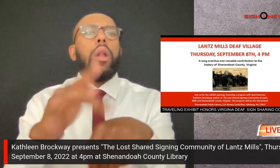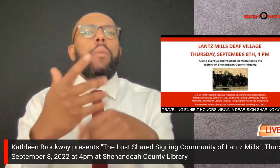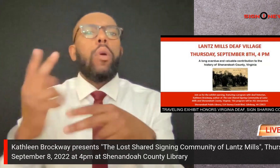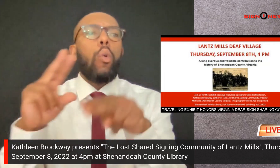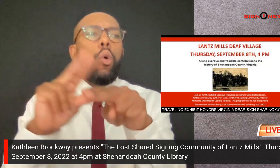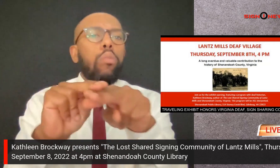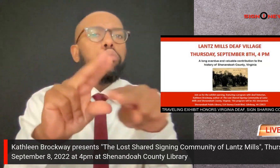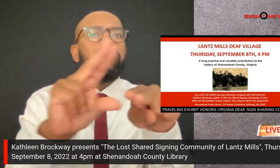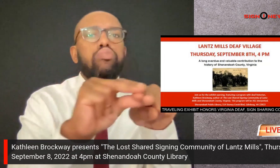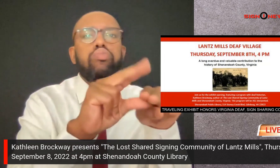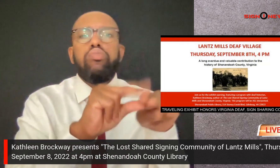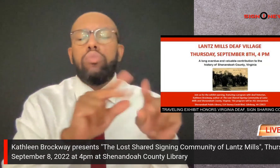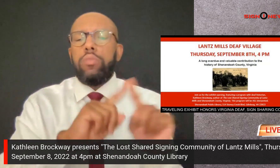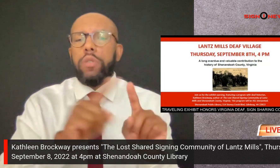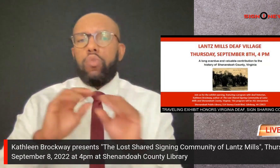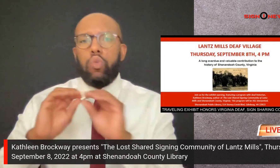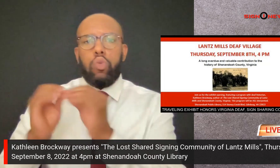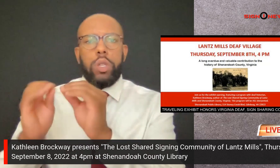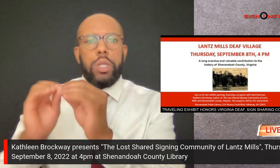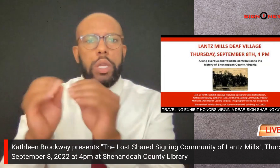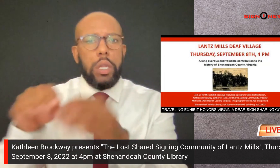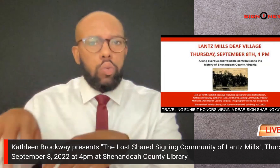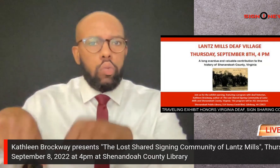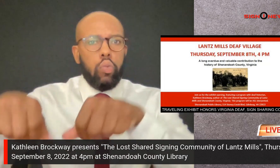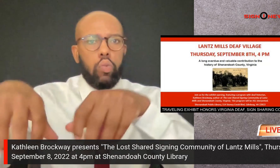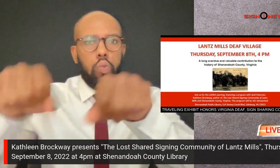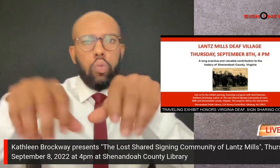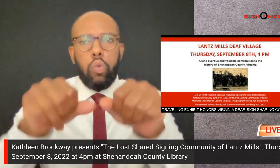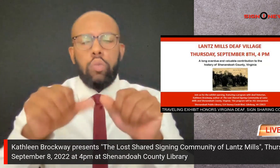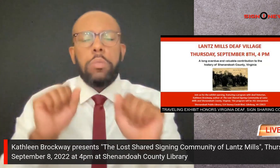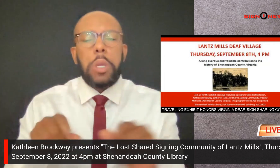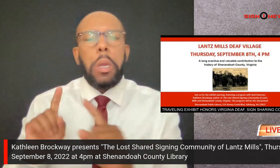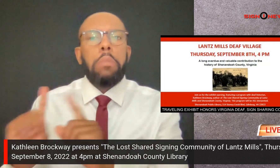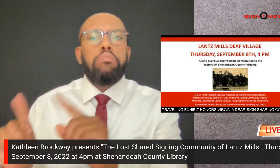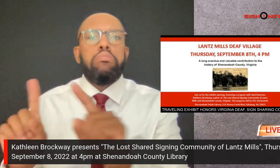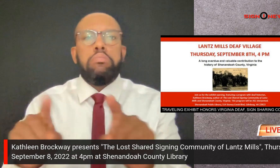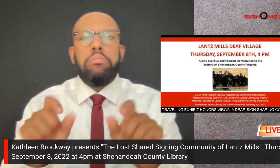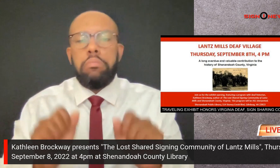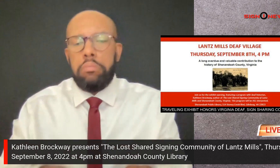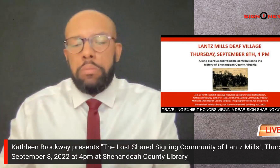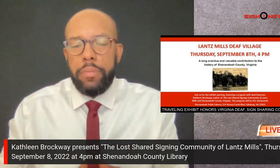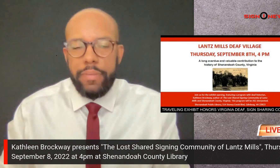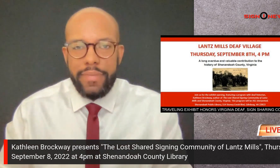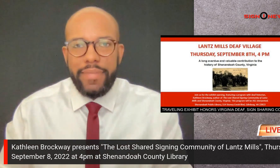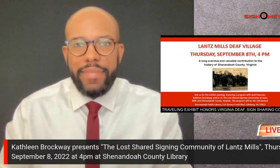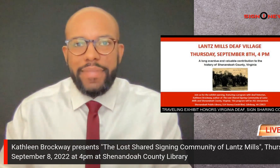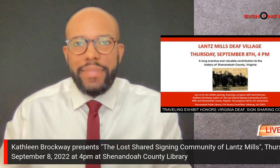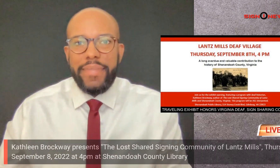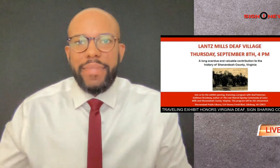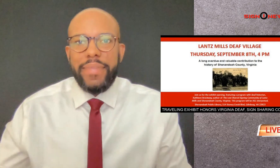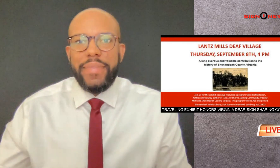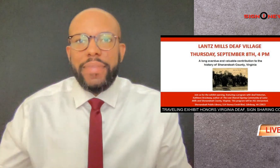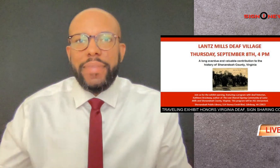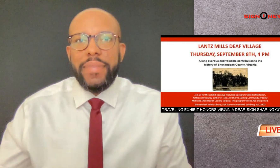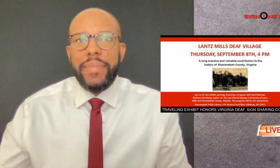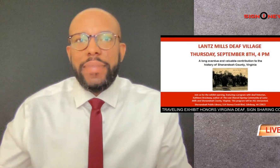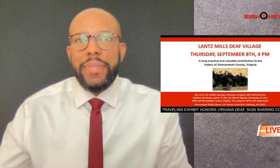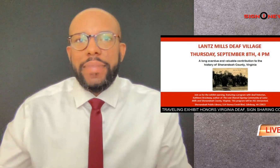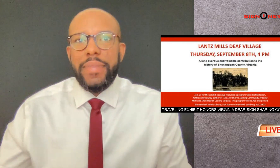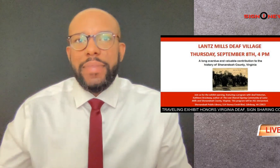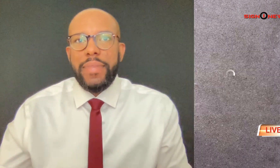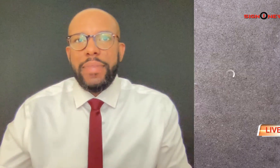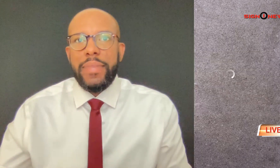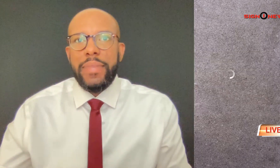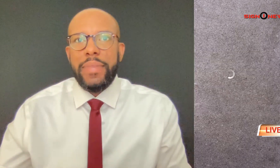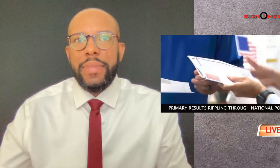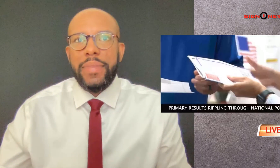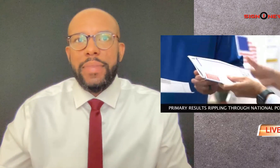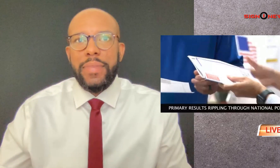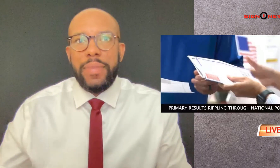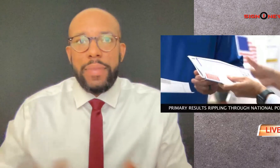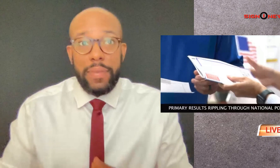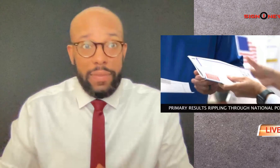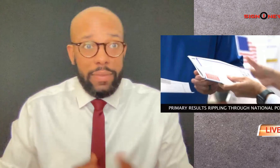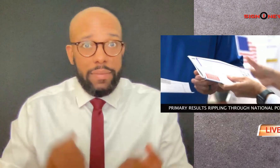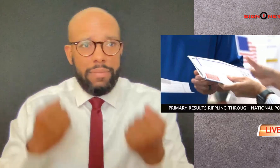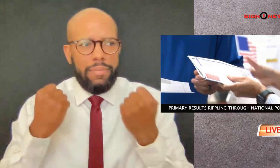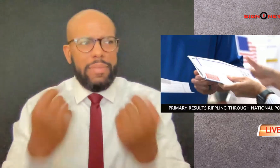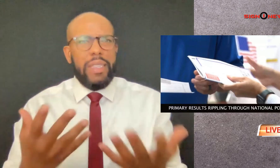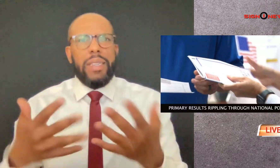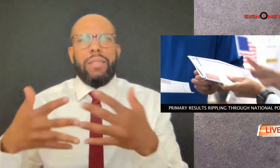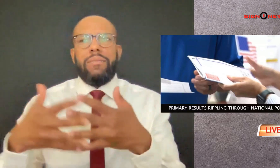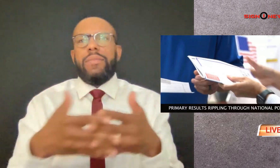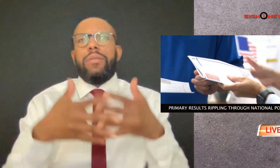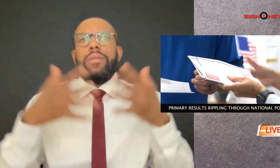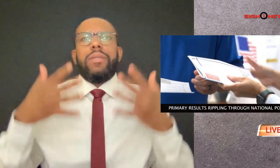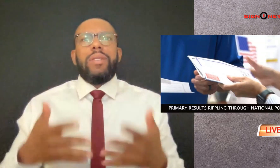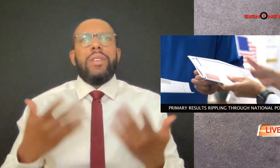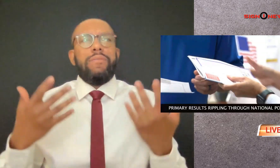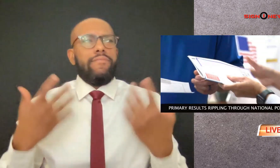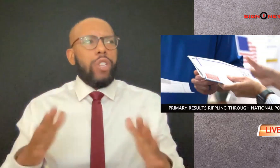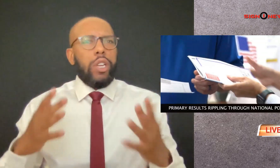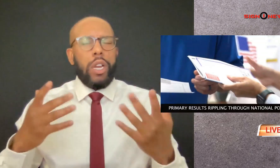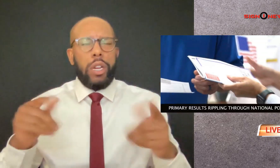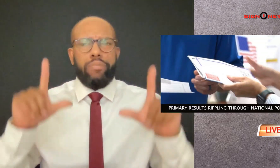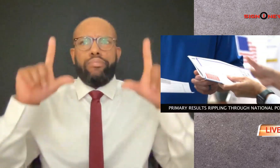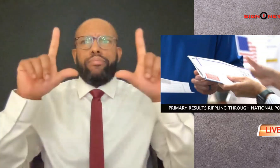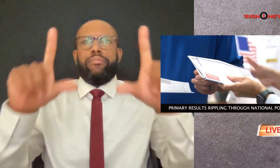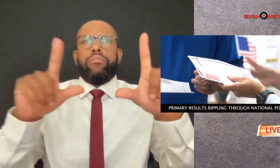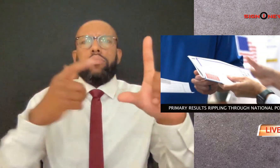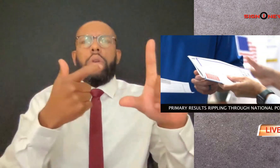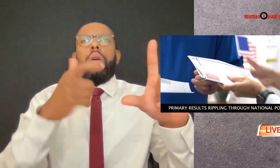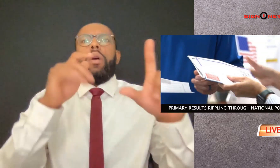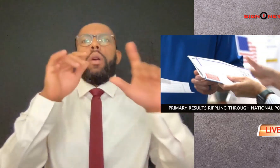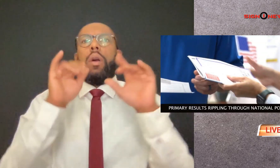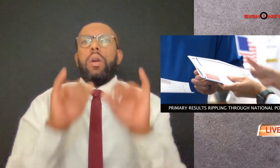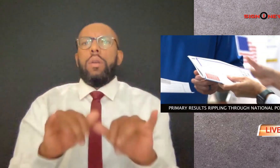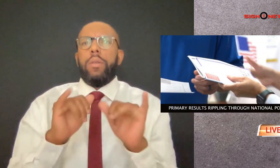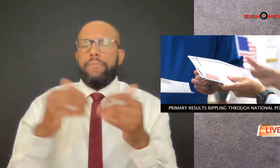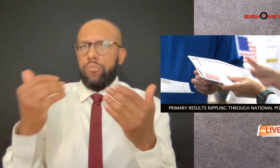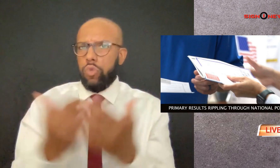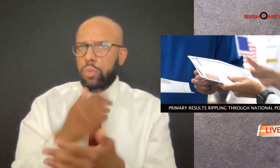be available to loan to other organizations many Americans woke up this morning with some